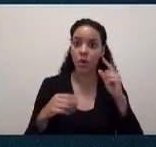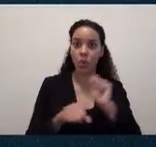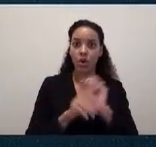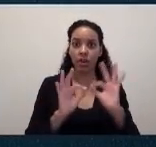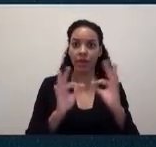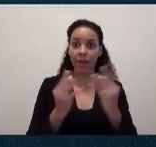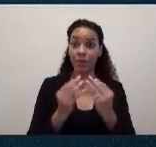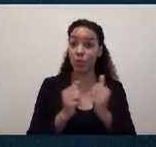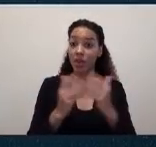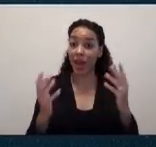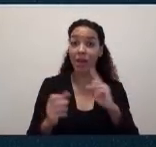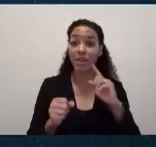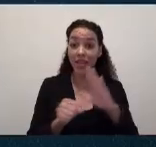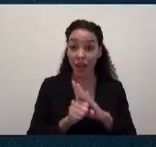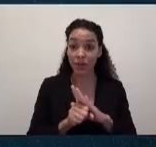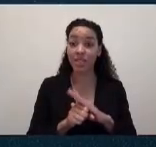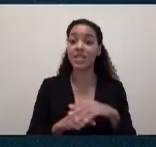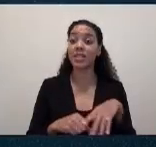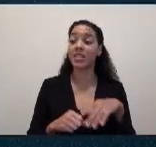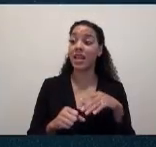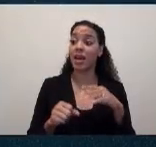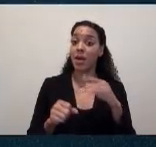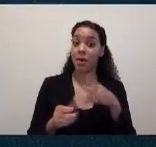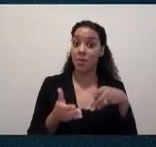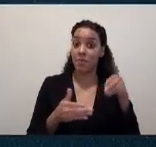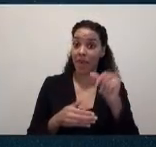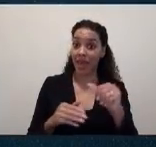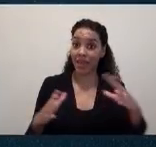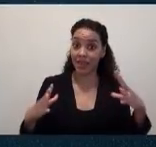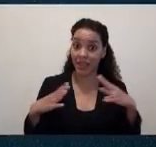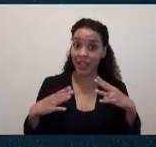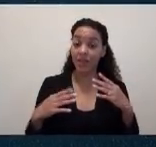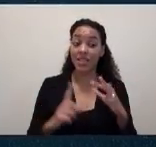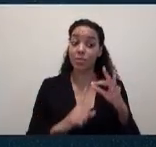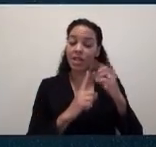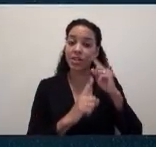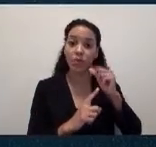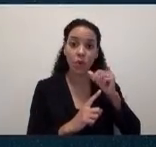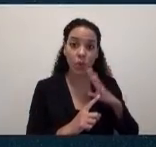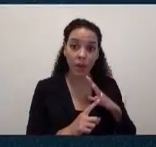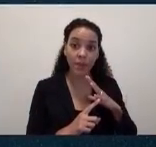especially women and parents of color forced to make impossible choices